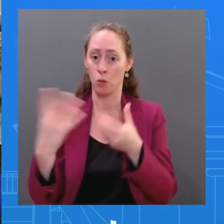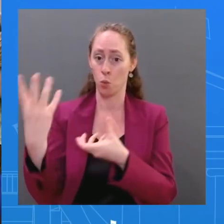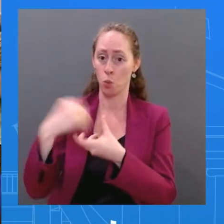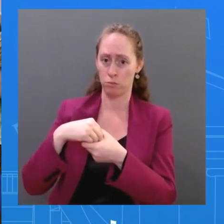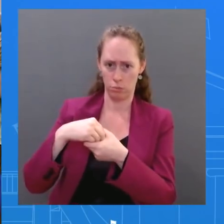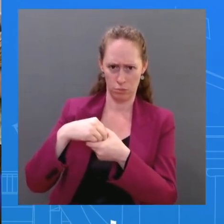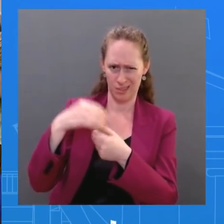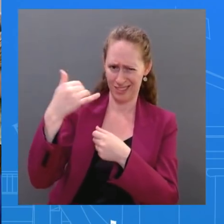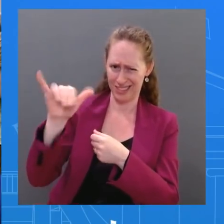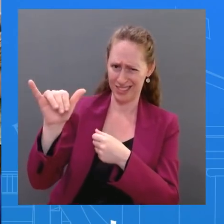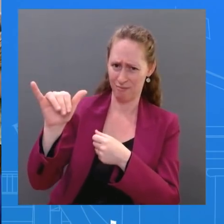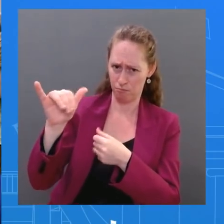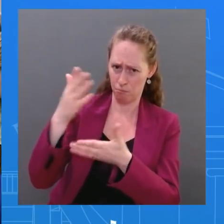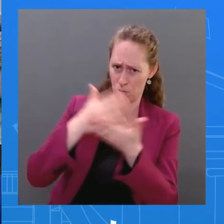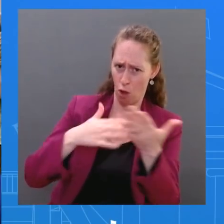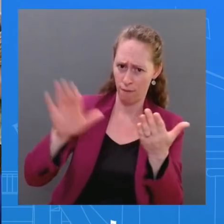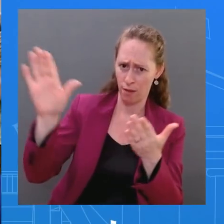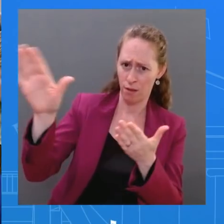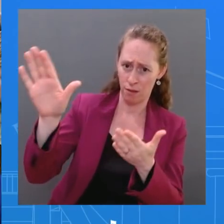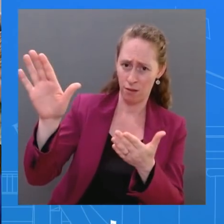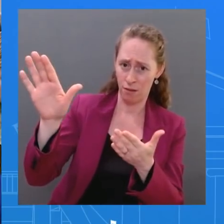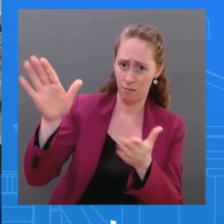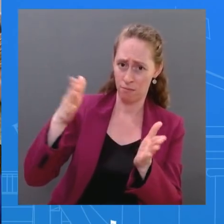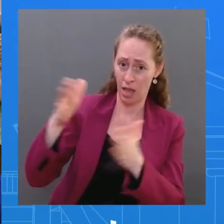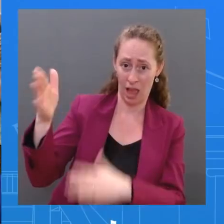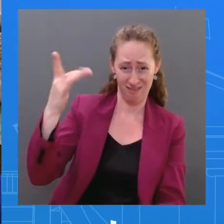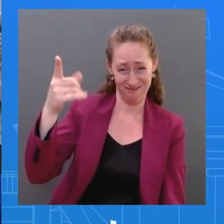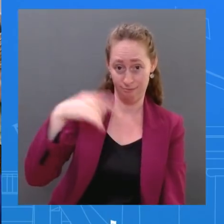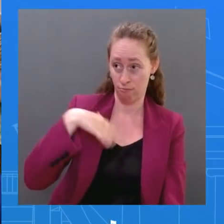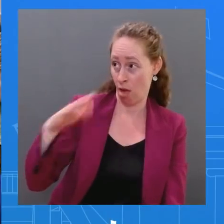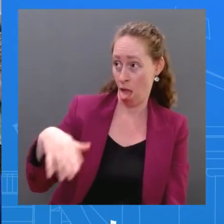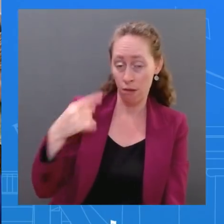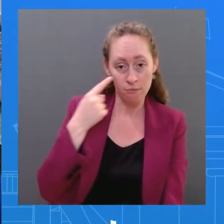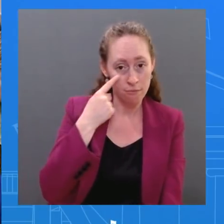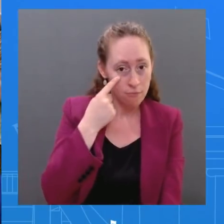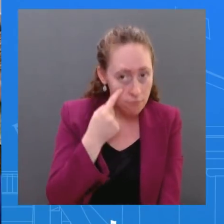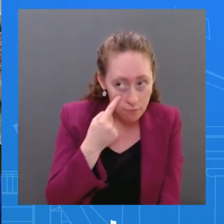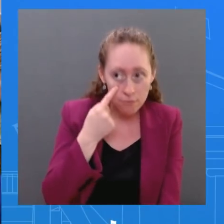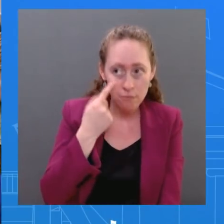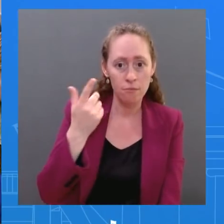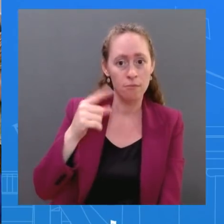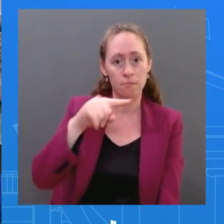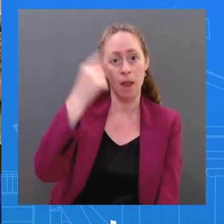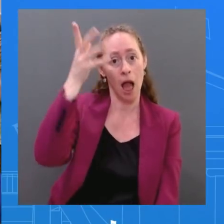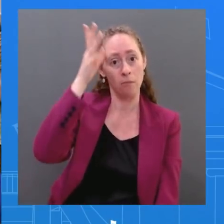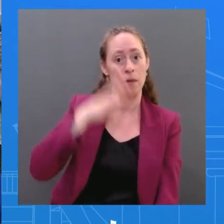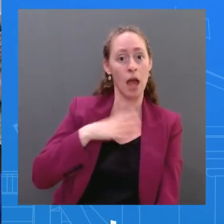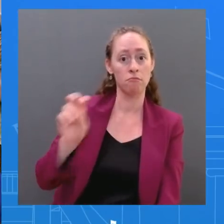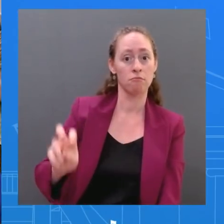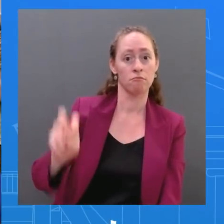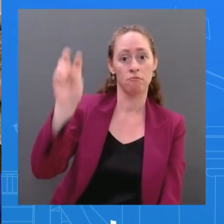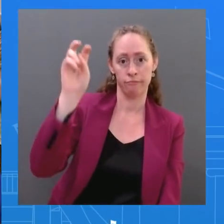or someone of another color, I guess, be the head of that organization. Ms. Jean-Pierre: So I'm not going to